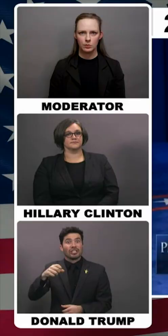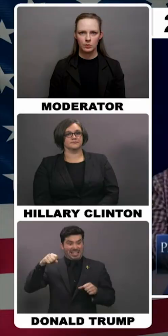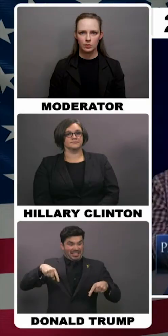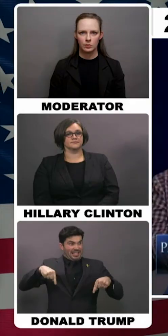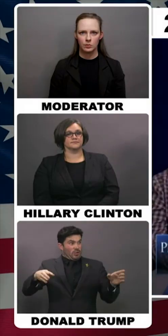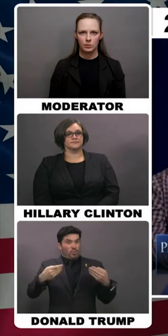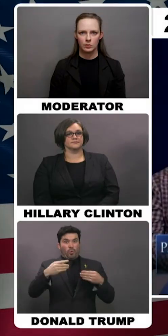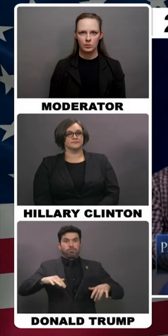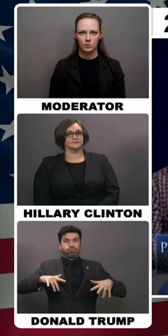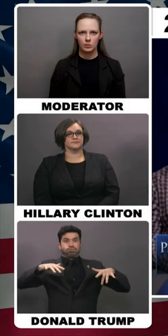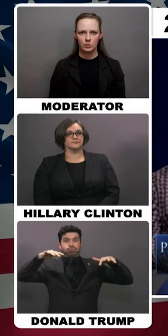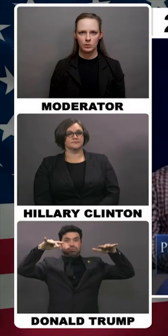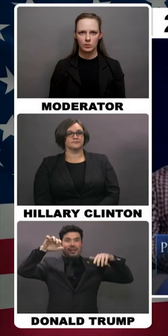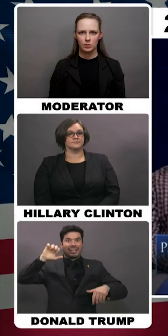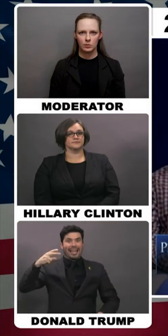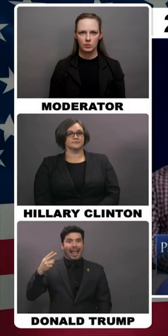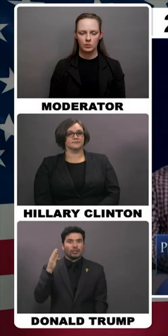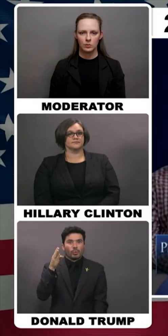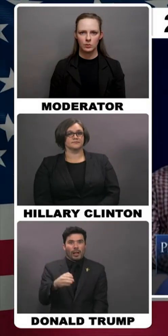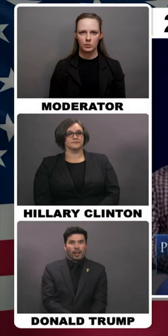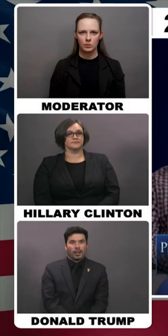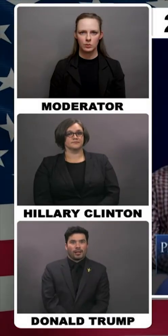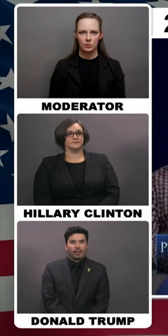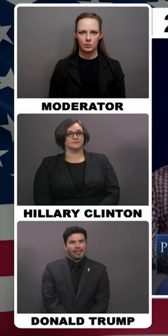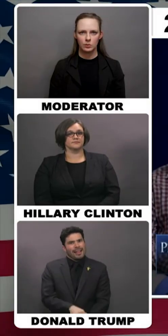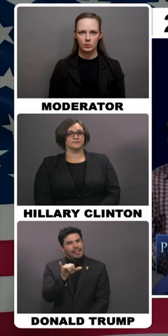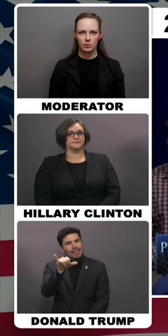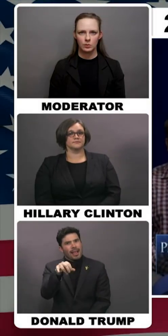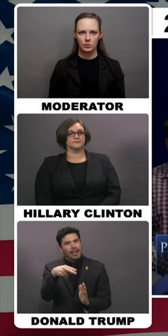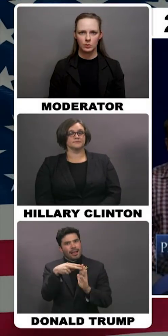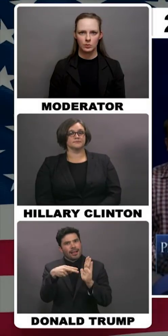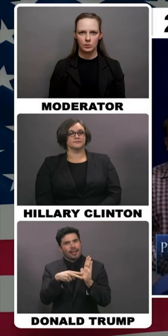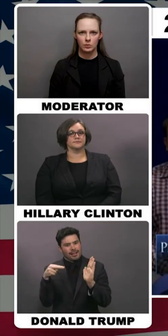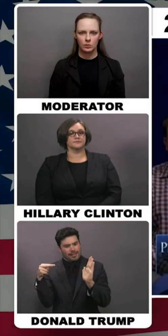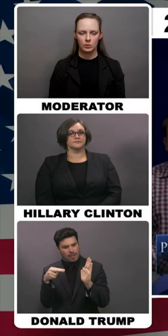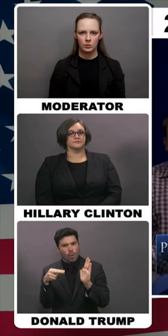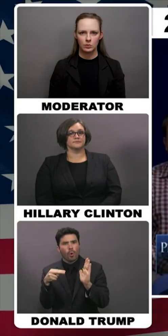But look at, look at that deal. Iran now and Russia are now against us.